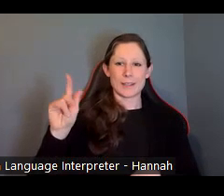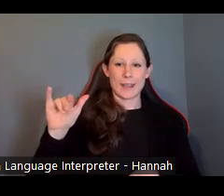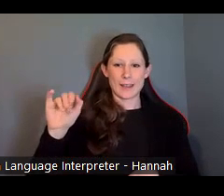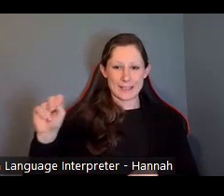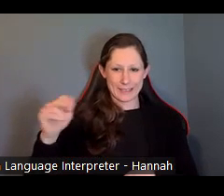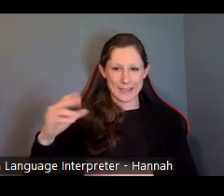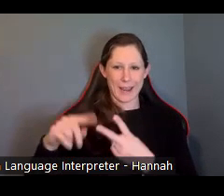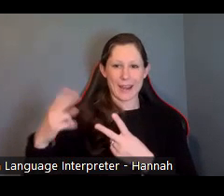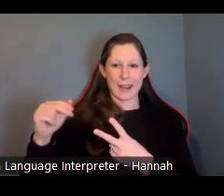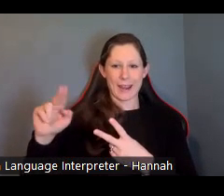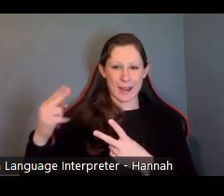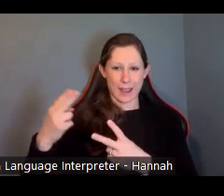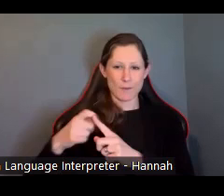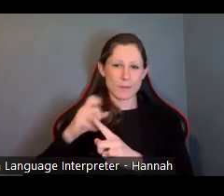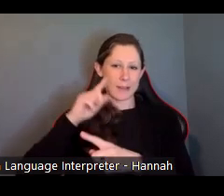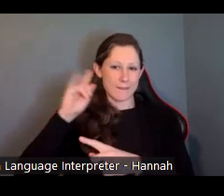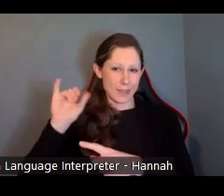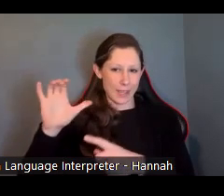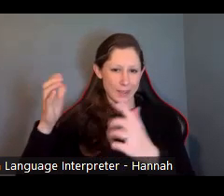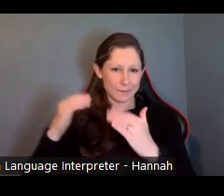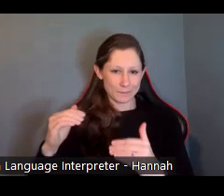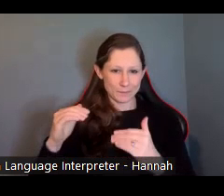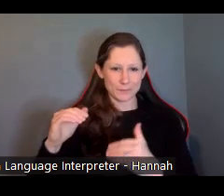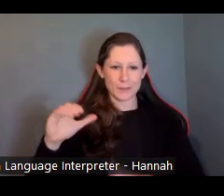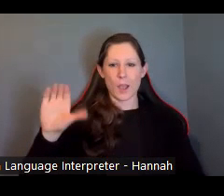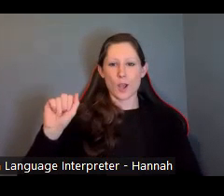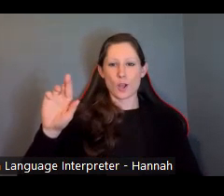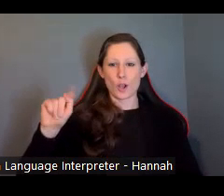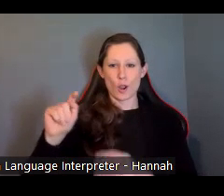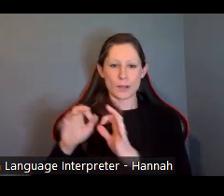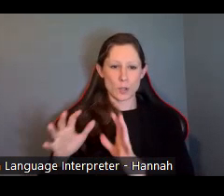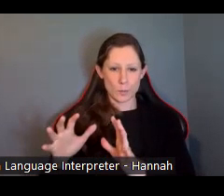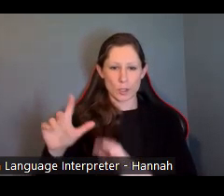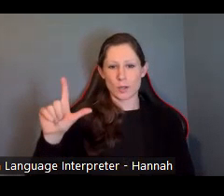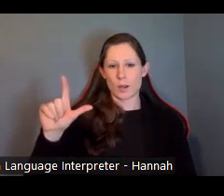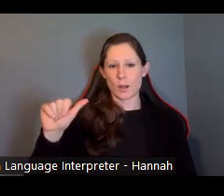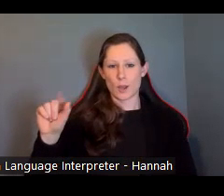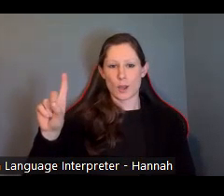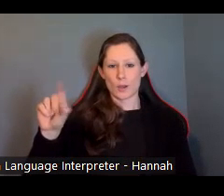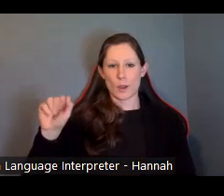, our cart interpreter from hear Inc.